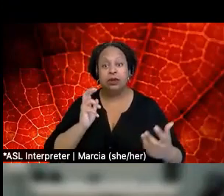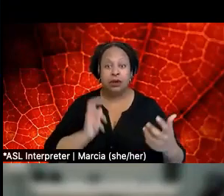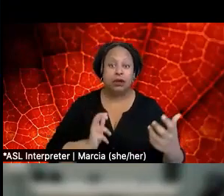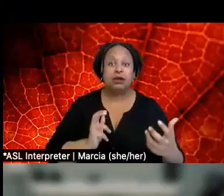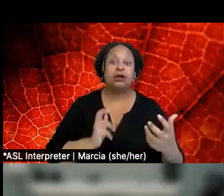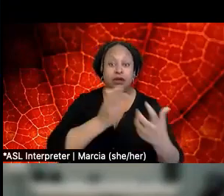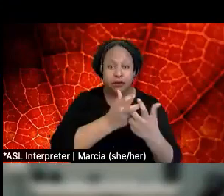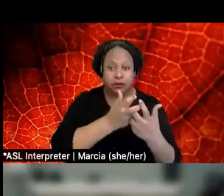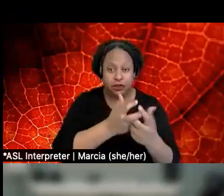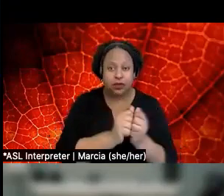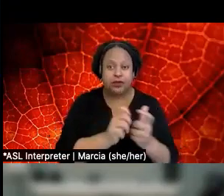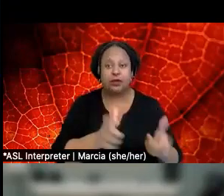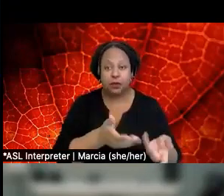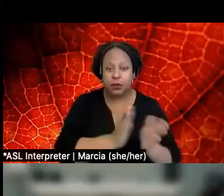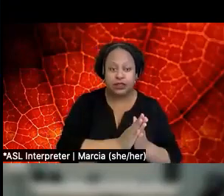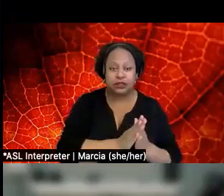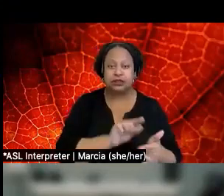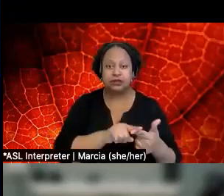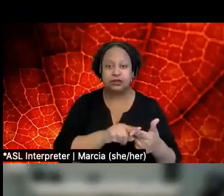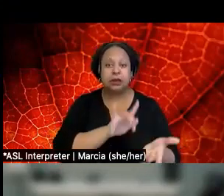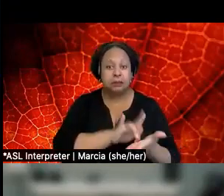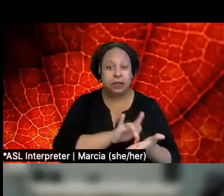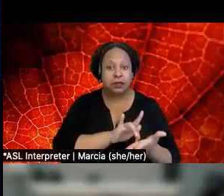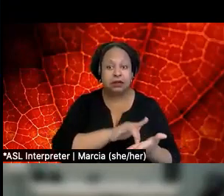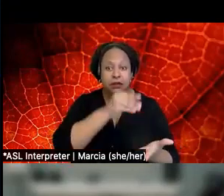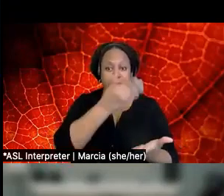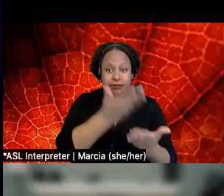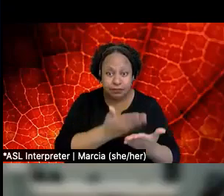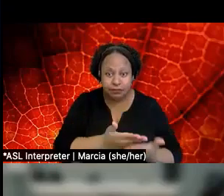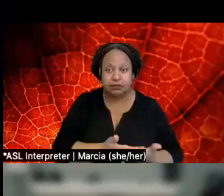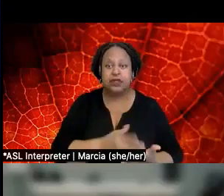Medical documentation has to establish the need for accommodation.